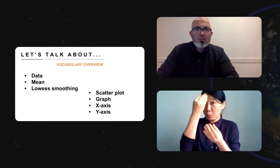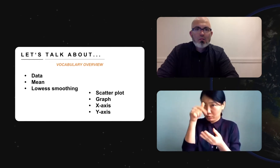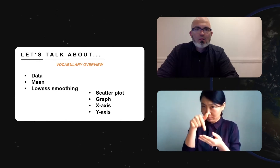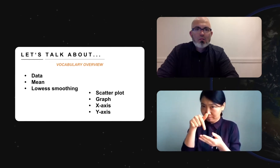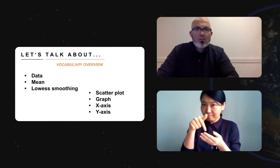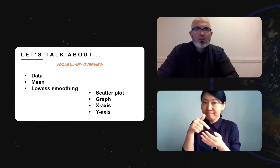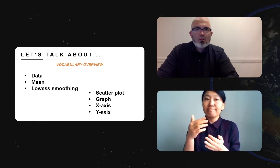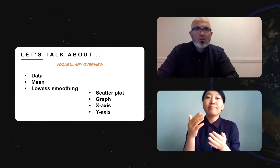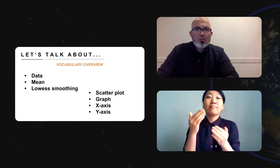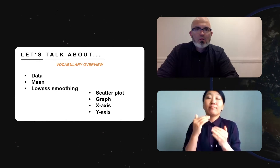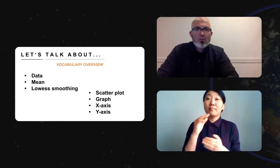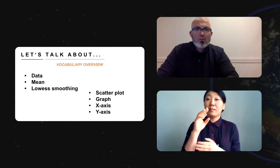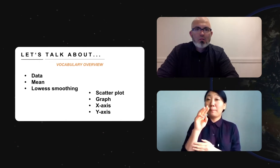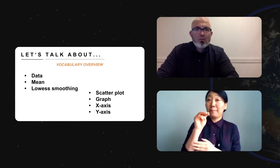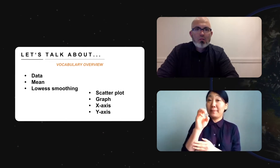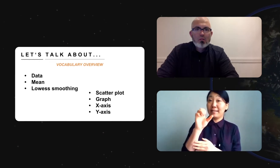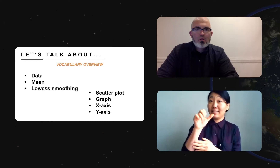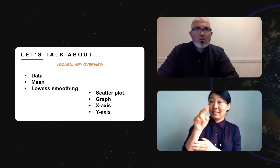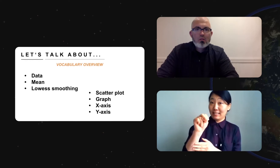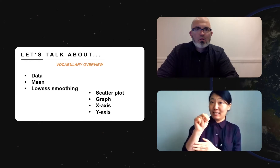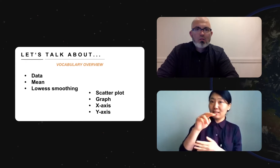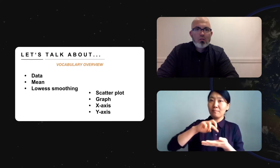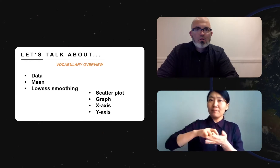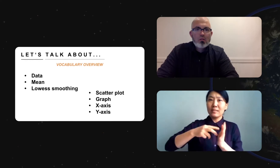That's information, particularly numbers.